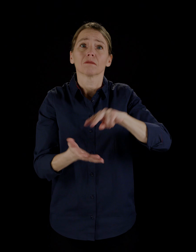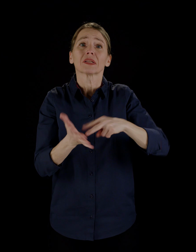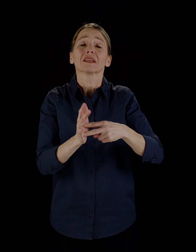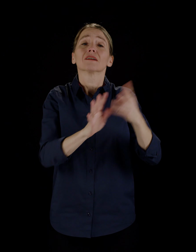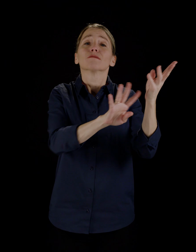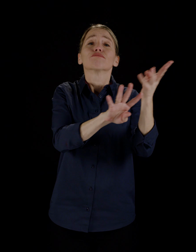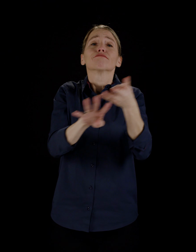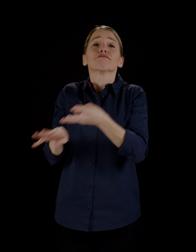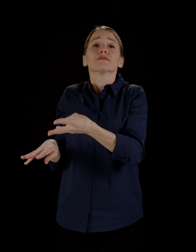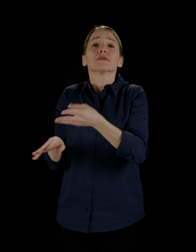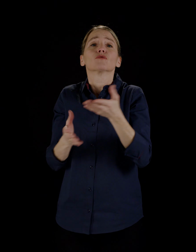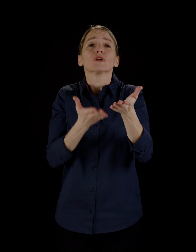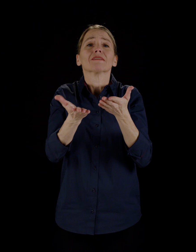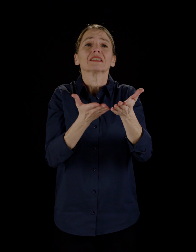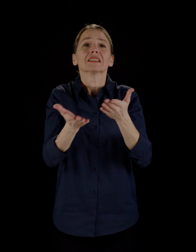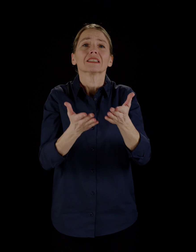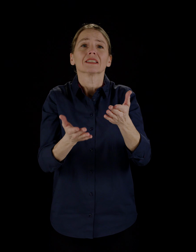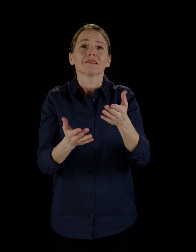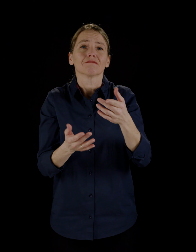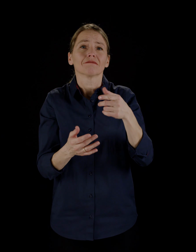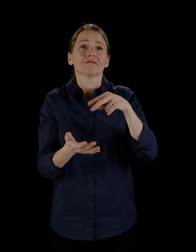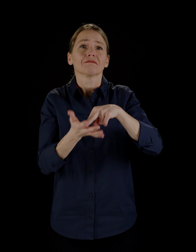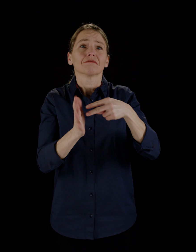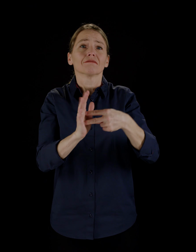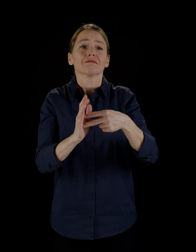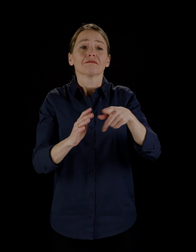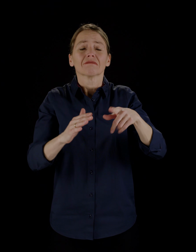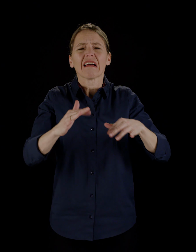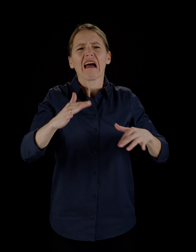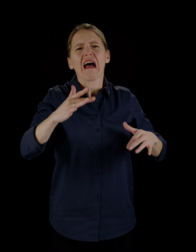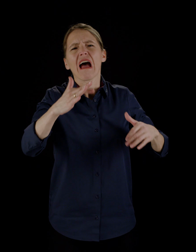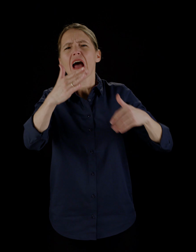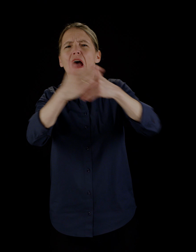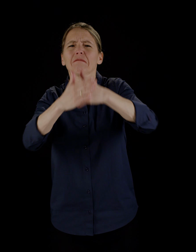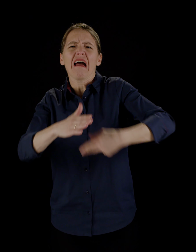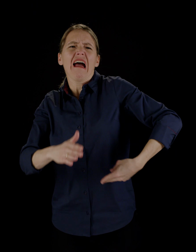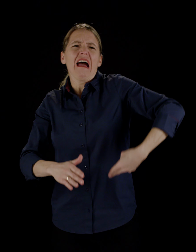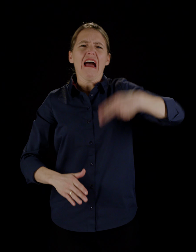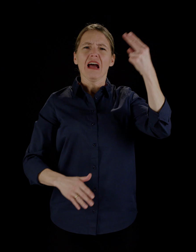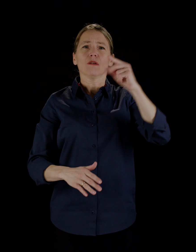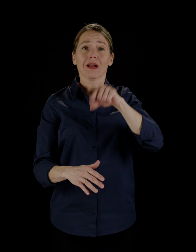Modifying the settings to a lower quality video stream will reduce data usage.